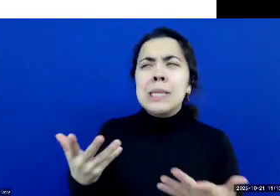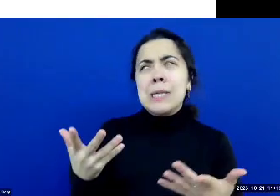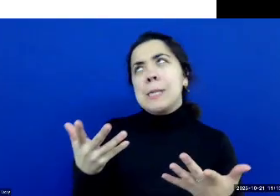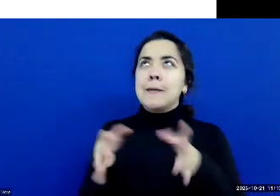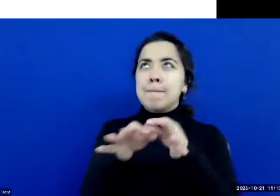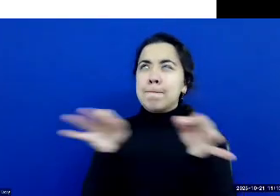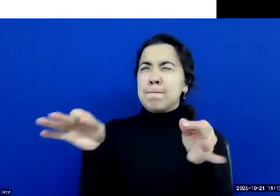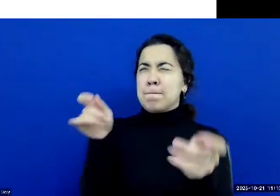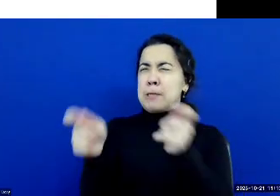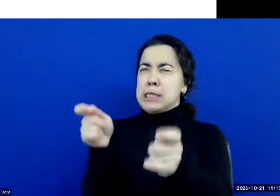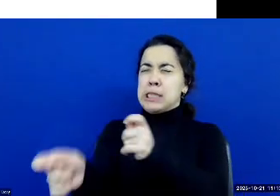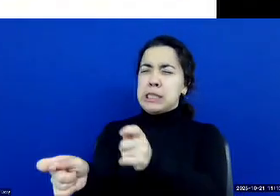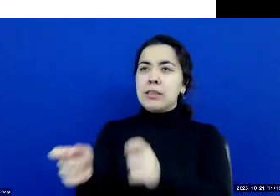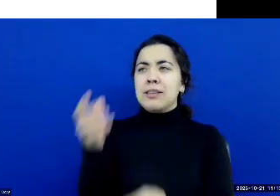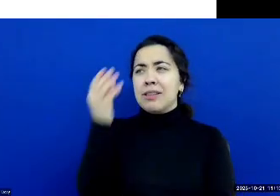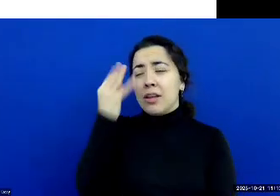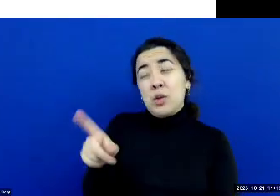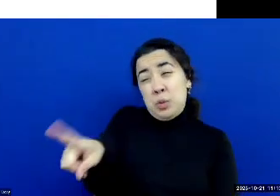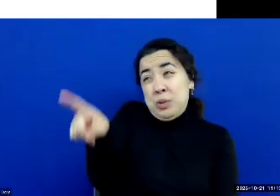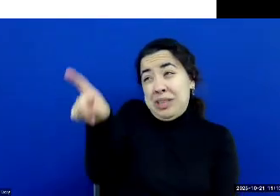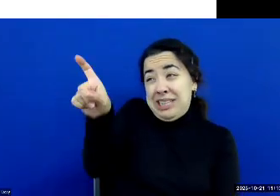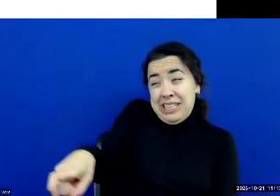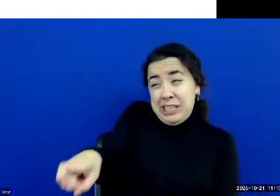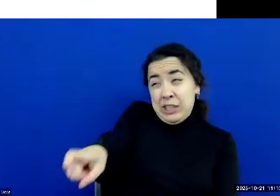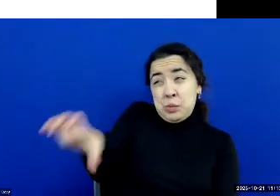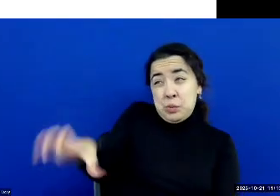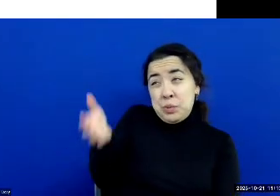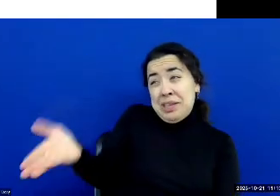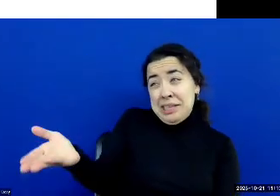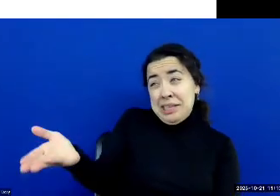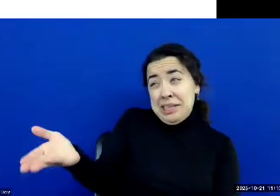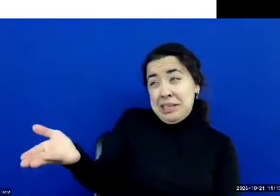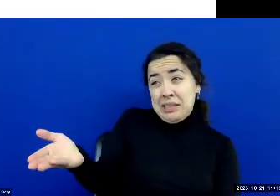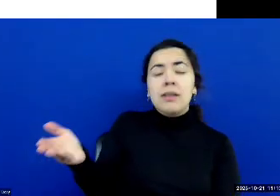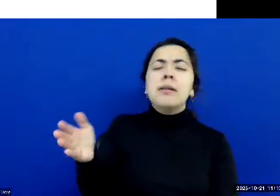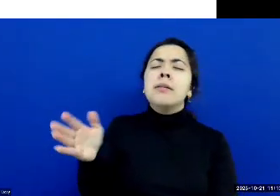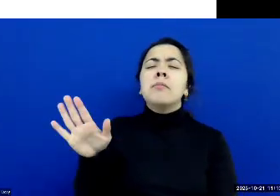Kathleen DeForest: So we learned how to flip the script, and instead of saying, you need to do this.